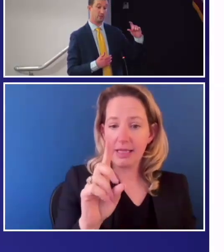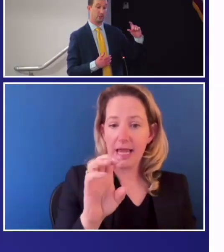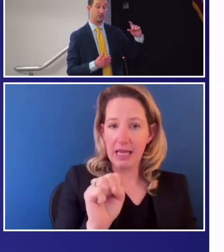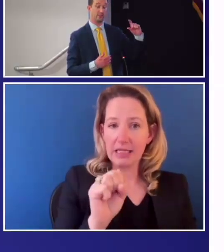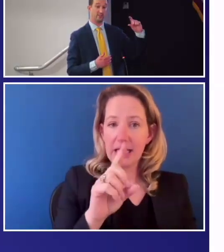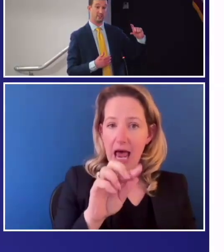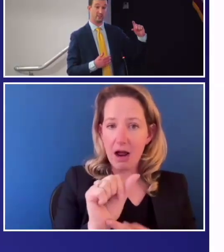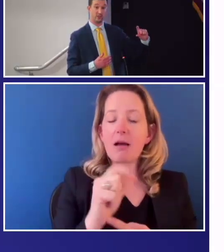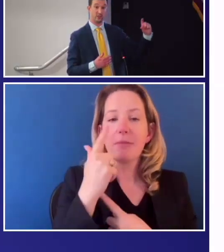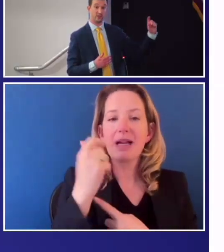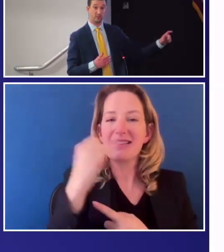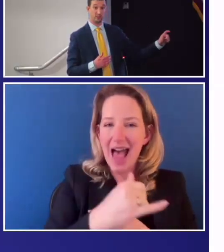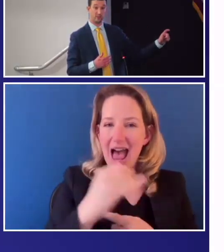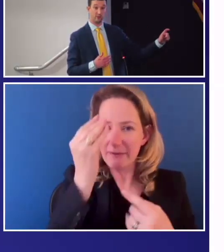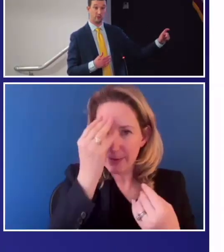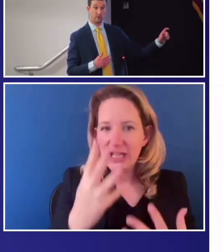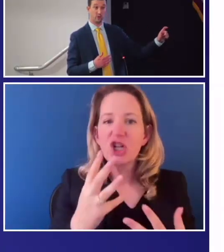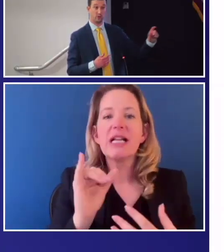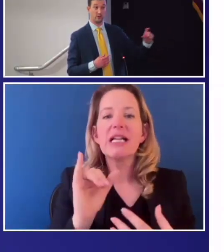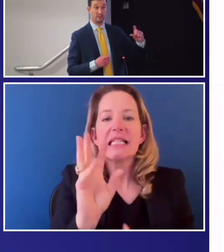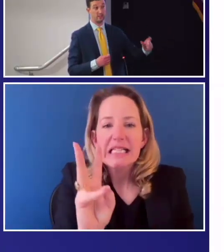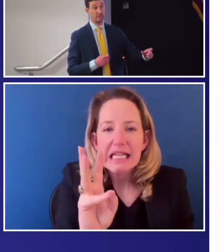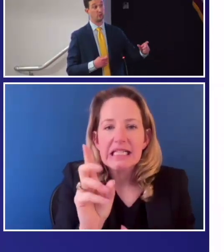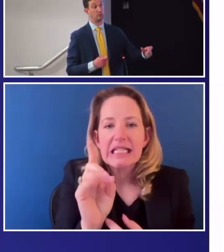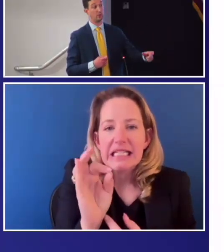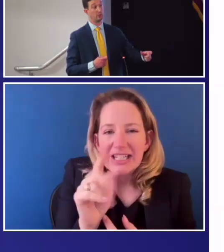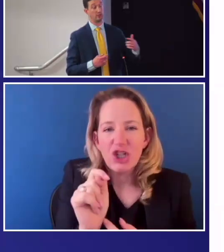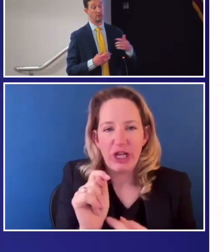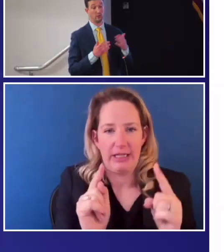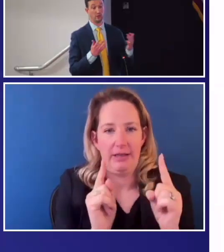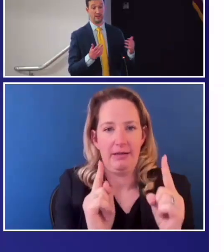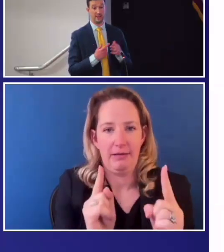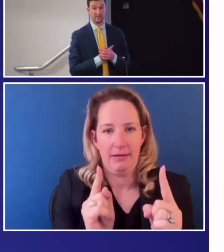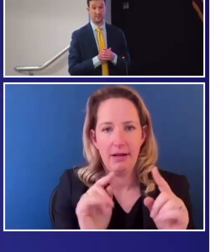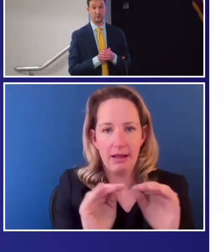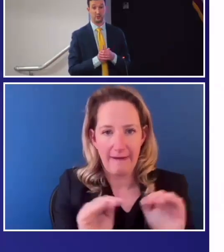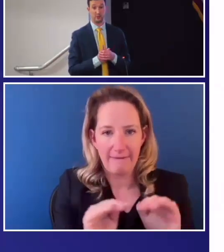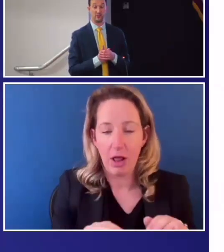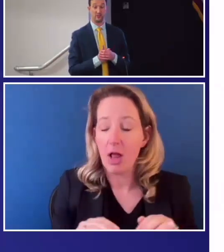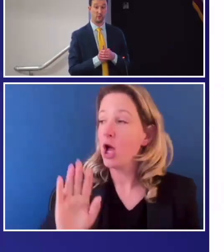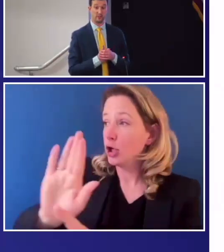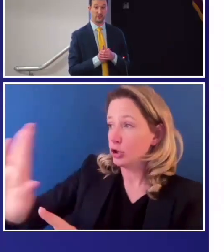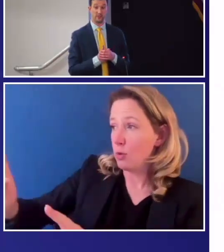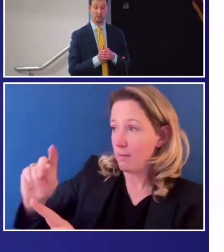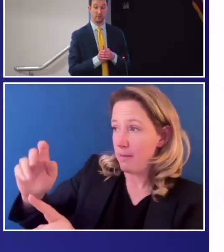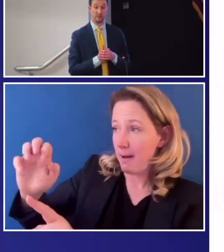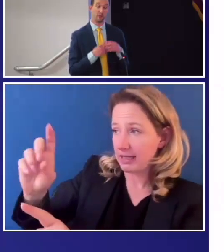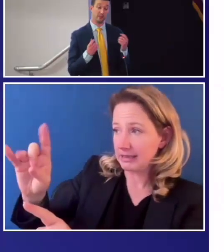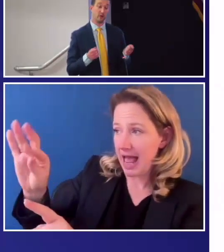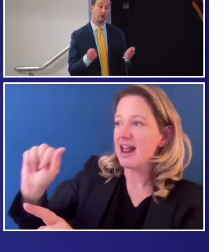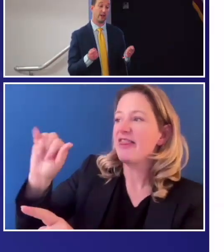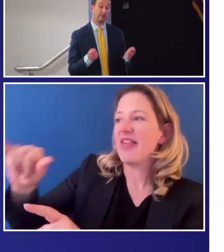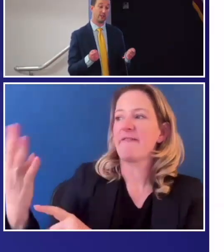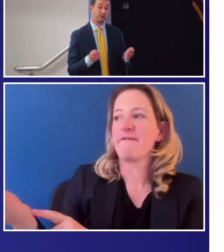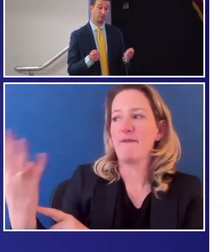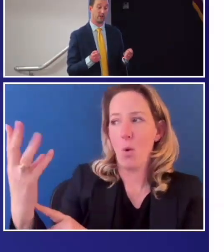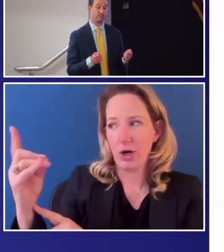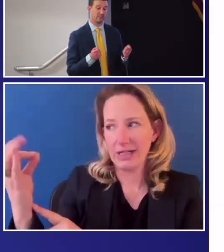is measured at the six-digit CIP level, whereas the data set that was published that you all have had access to is measured at the four-digit CIP level. But the cohort aggregation process